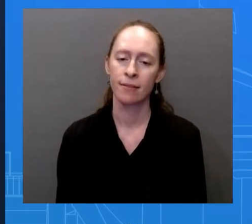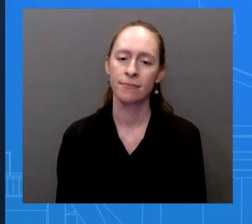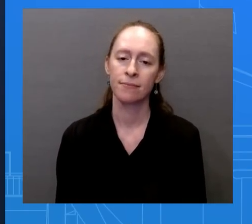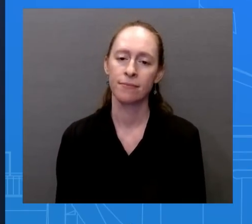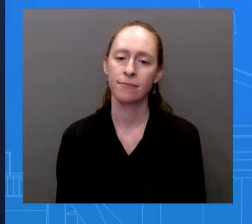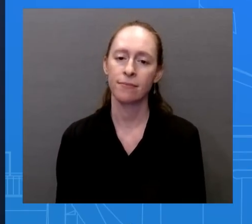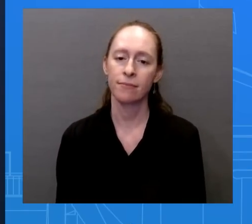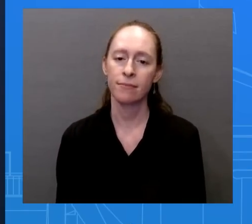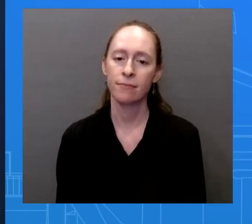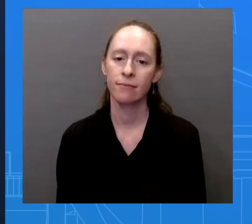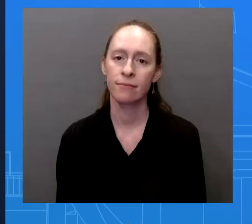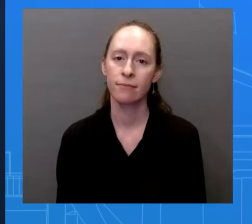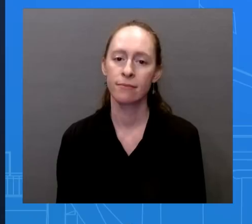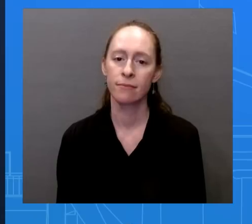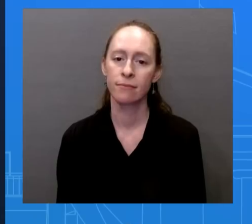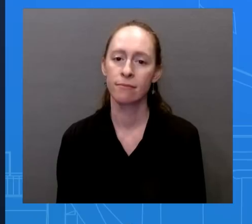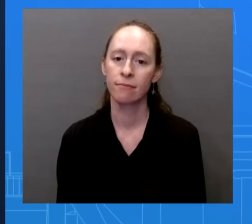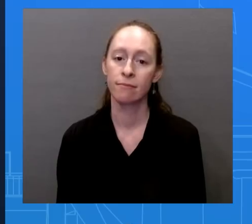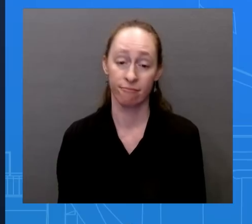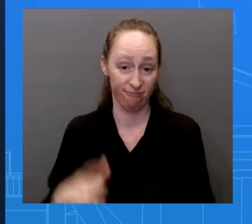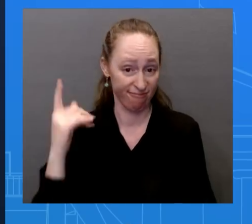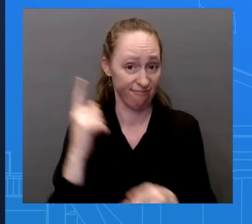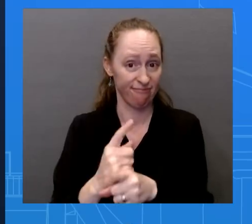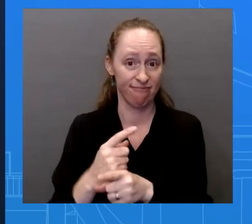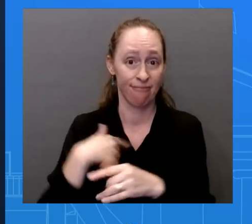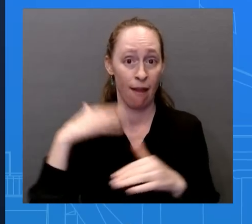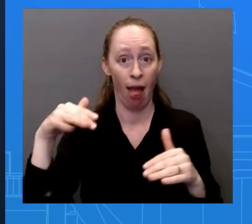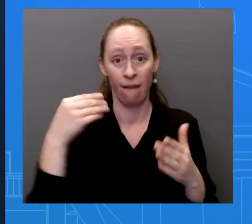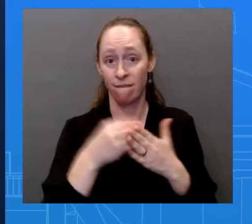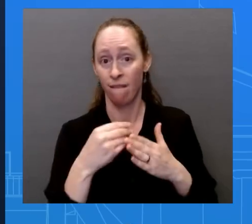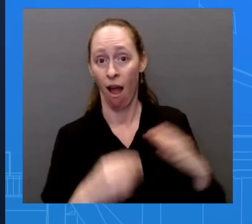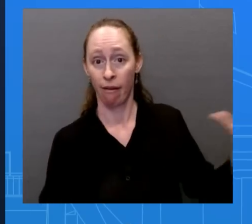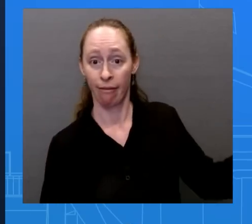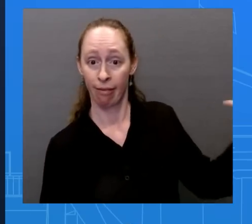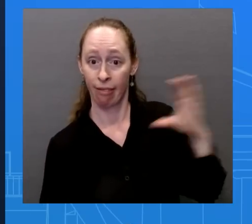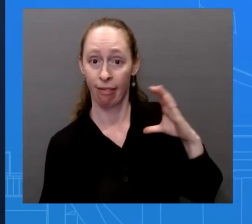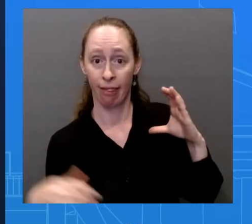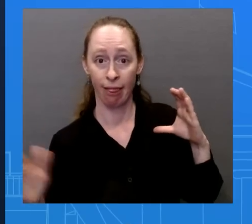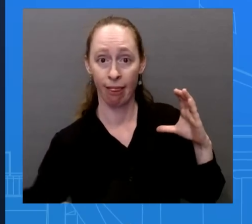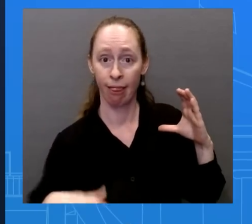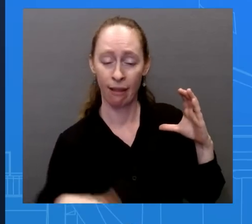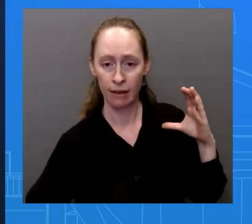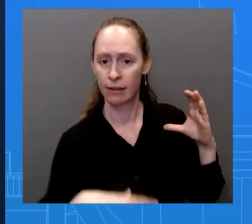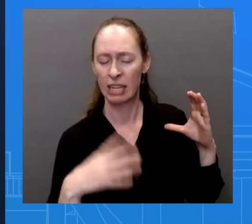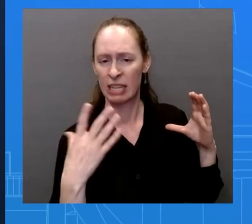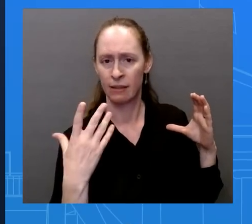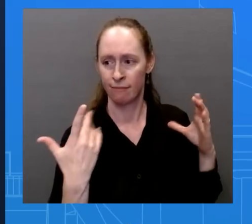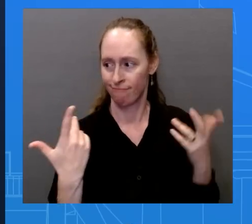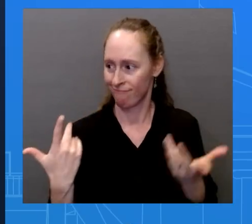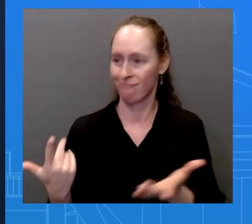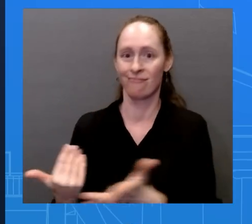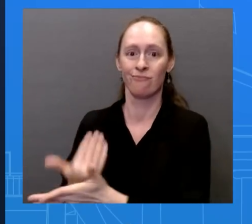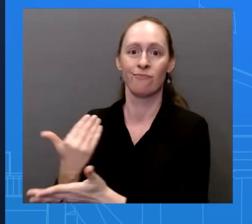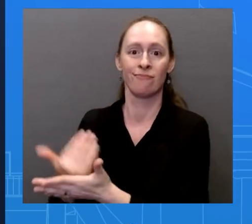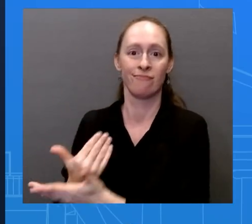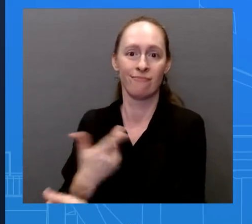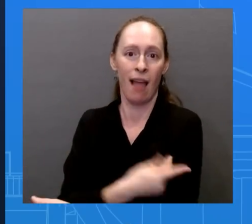to get the new vaccines; we did. We pulled money from having -- we had money allocated for a stockpile of tests and personal protective equipment.